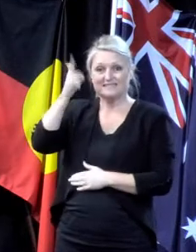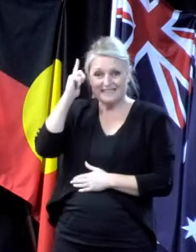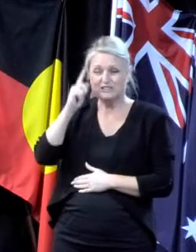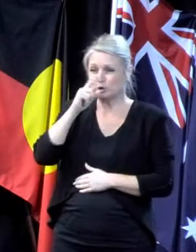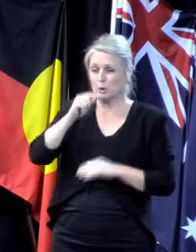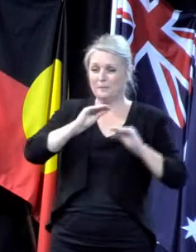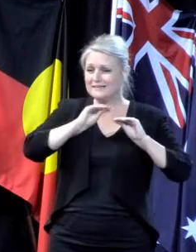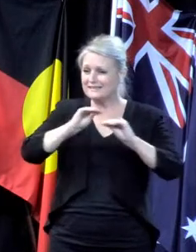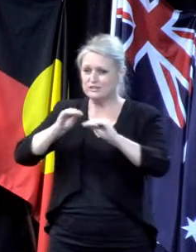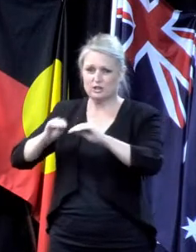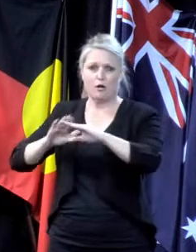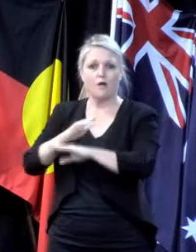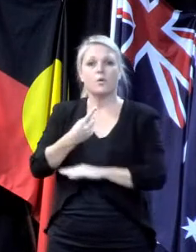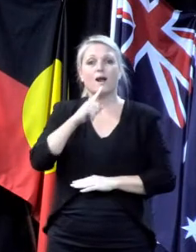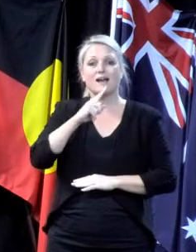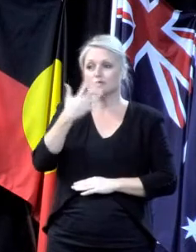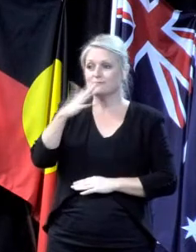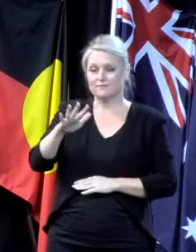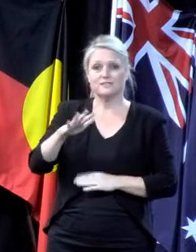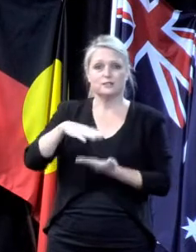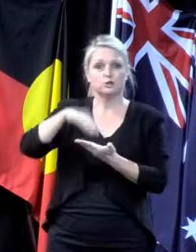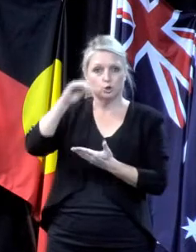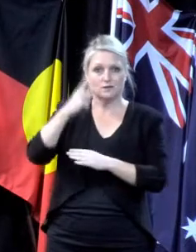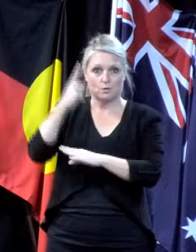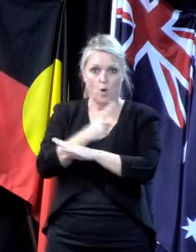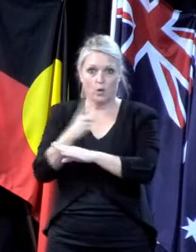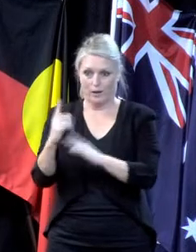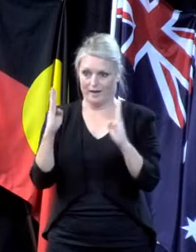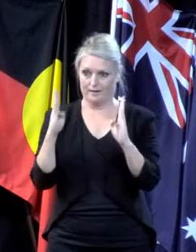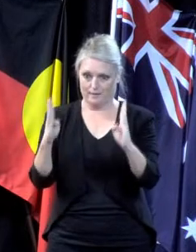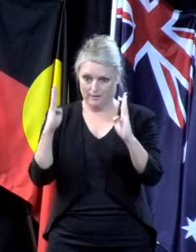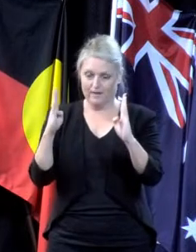So being able to identify, plan for, record those adjustments,